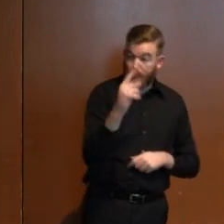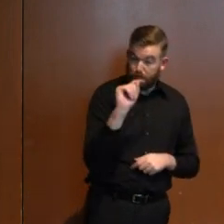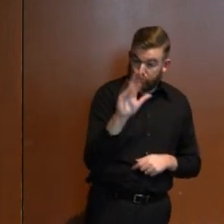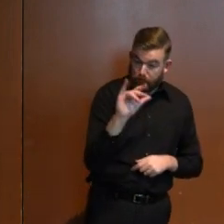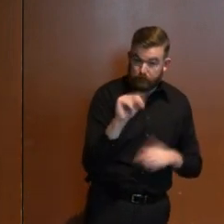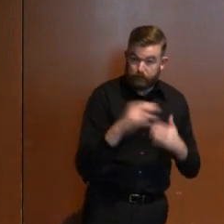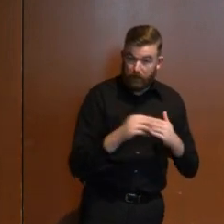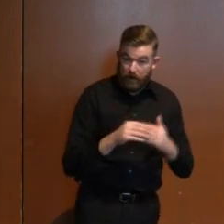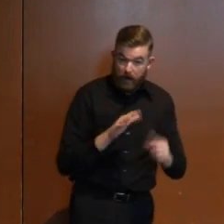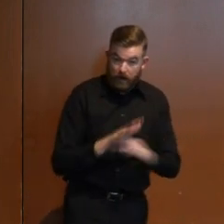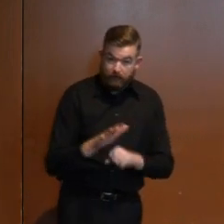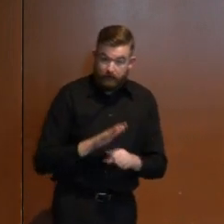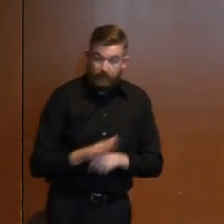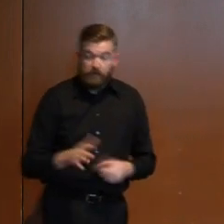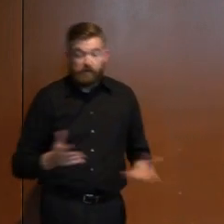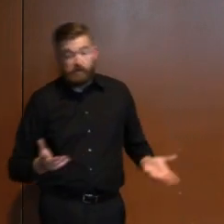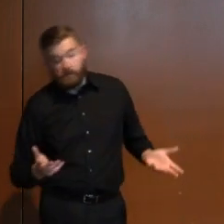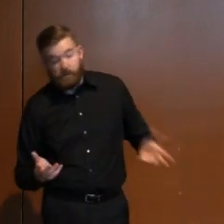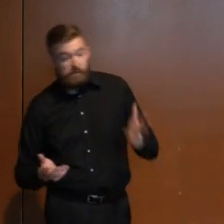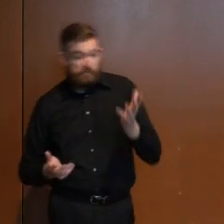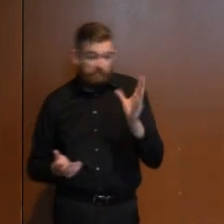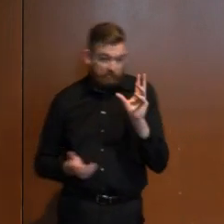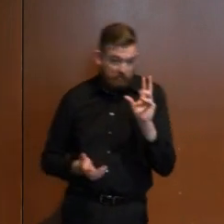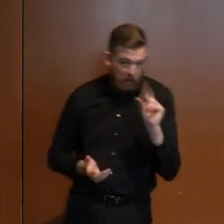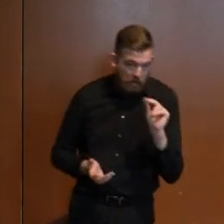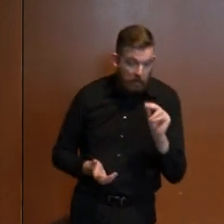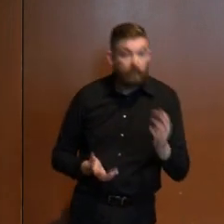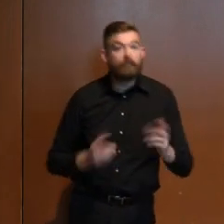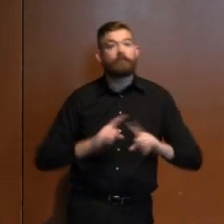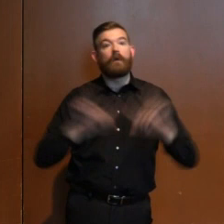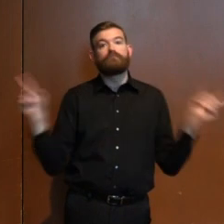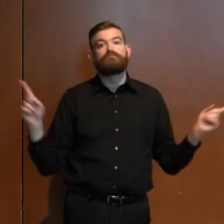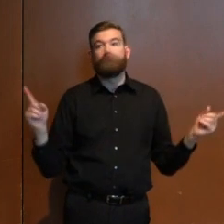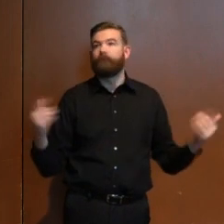THAT AND WE'RE NOT FAR BEHIND. IS IT EVERYTHING WE WANT? IT IS NOT. YOU KNOW BUT I'M IN THE